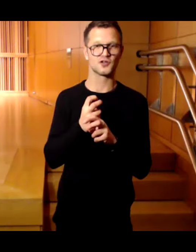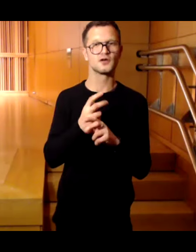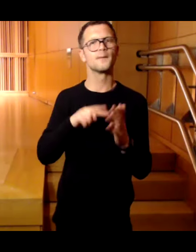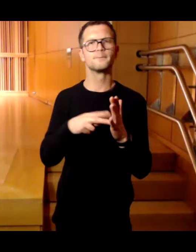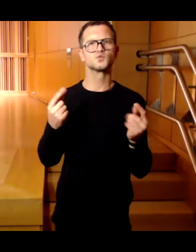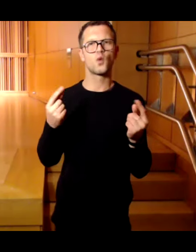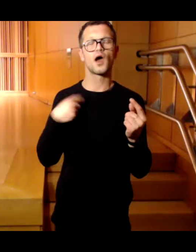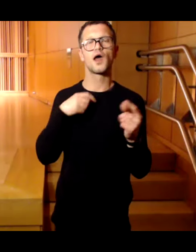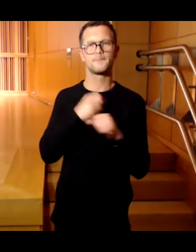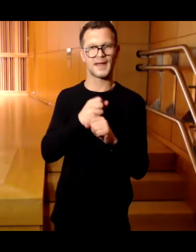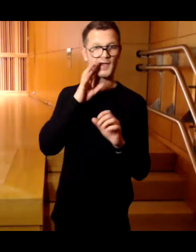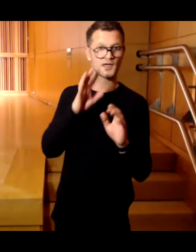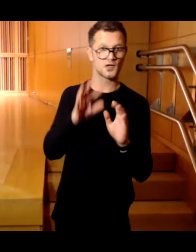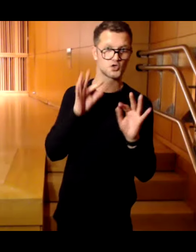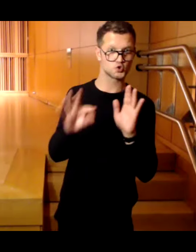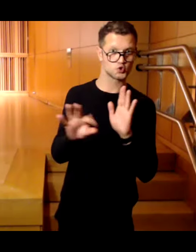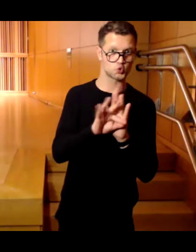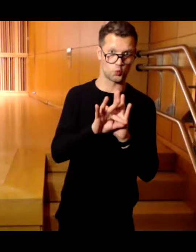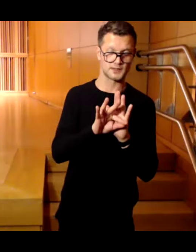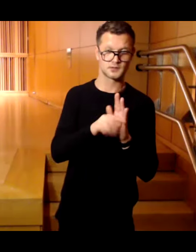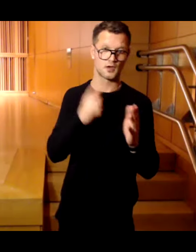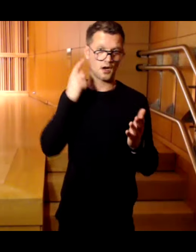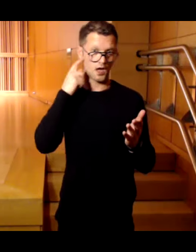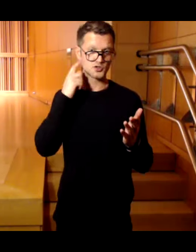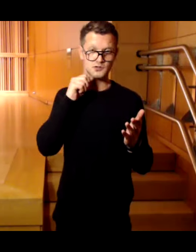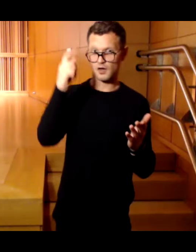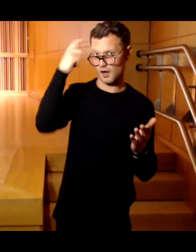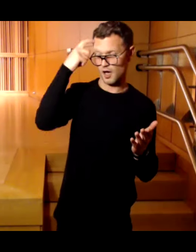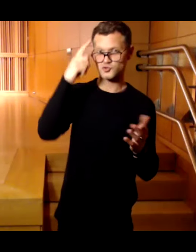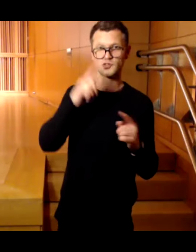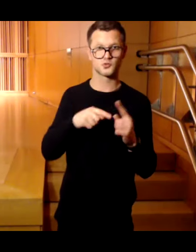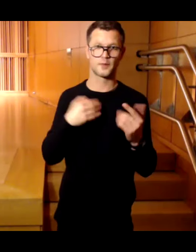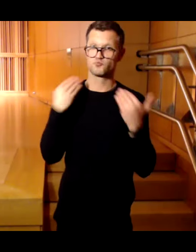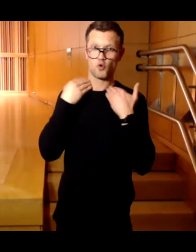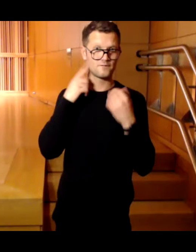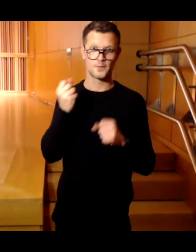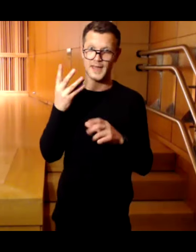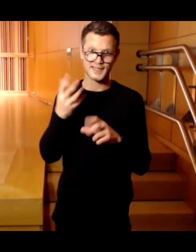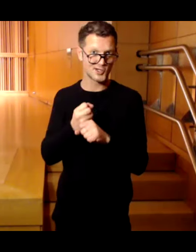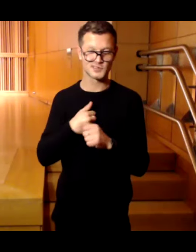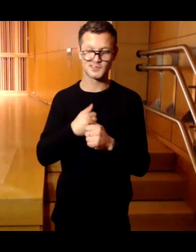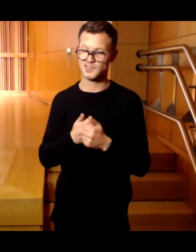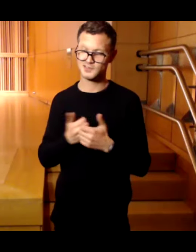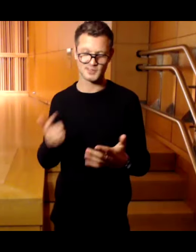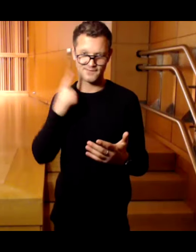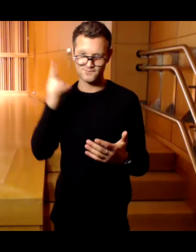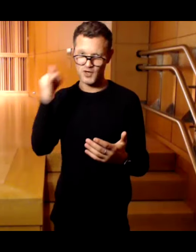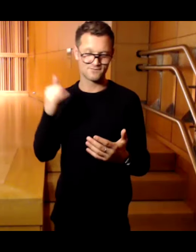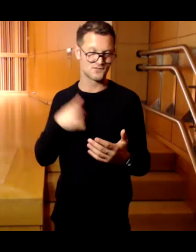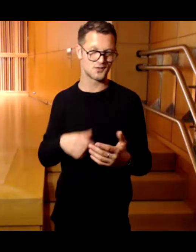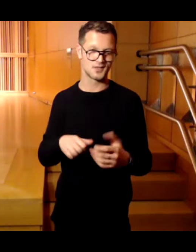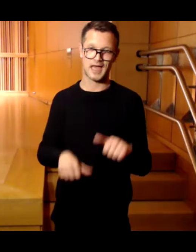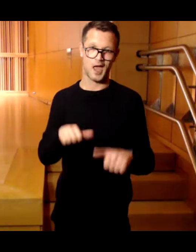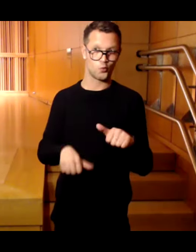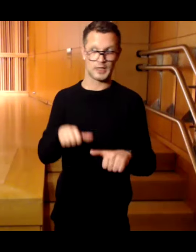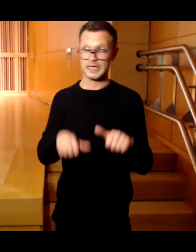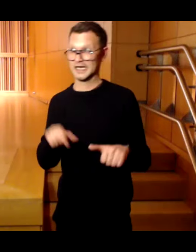Conscious or not, to be broke for too many years, forever exhausted, forever doubting if they understood what I just said.